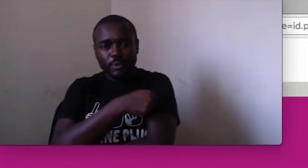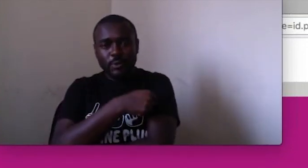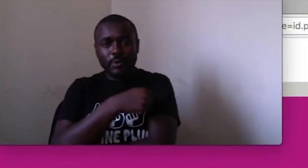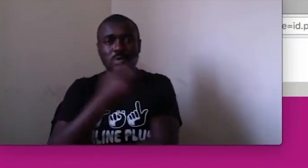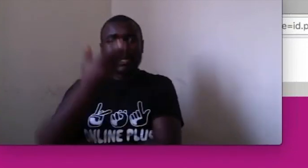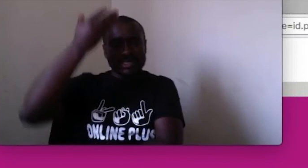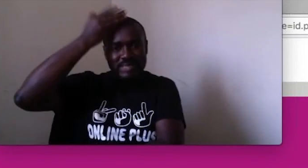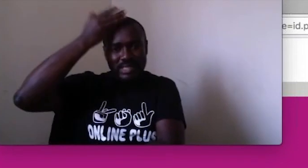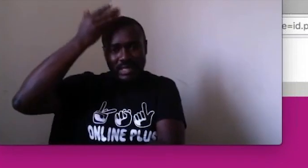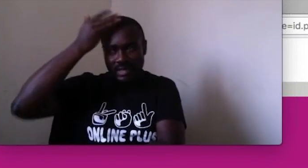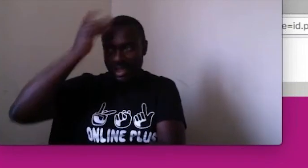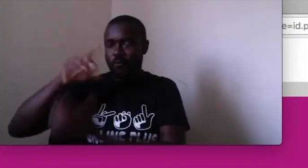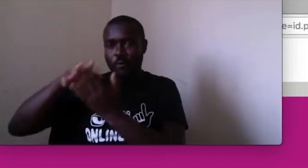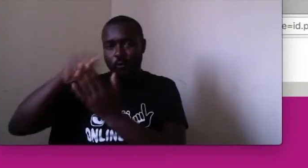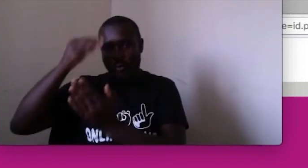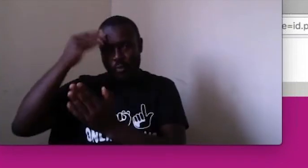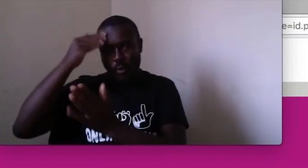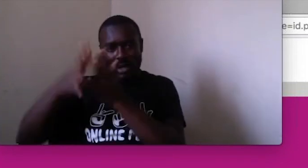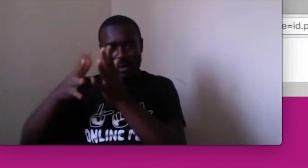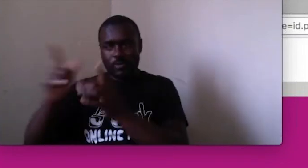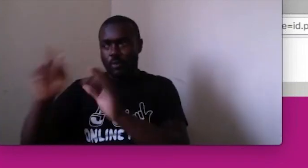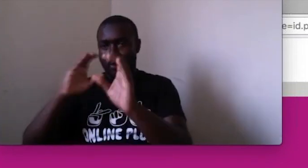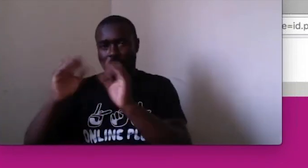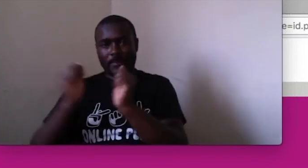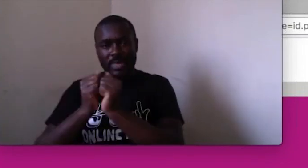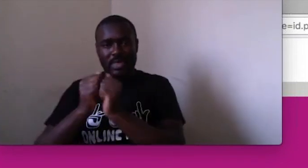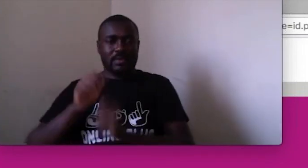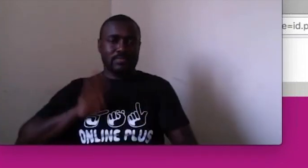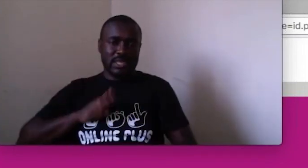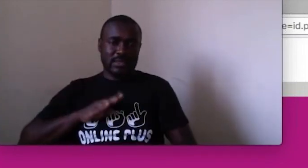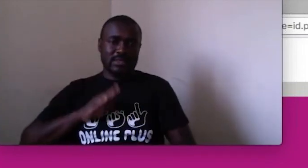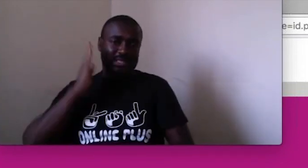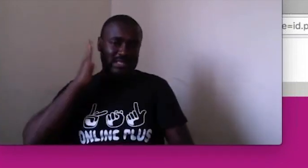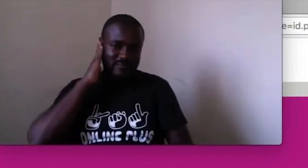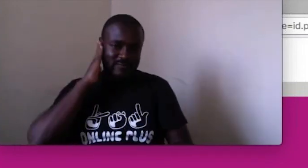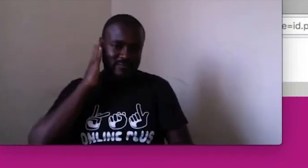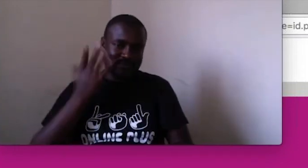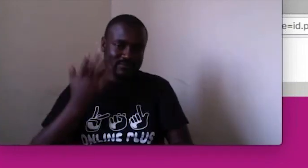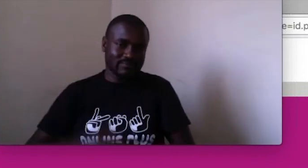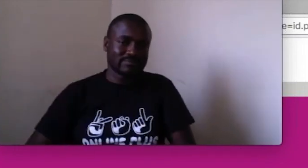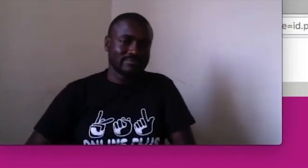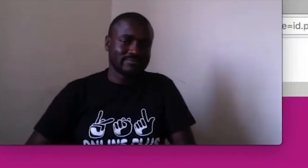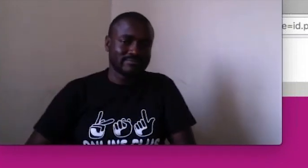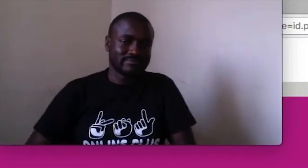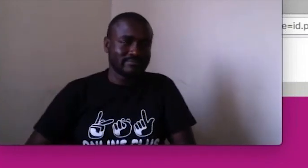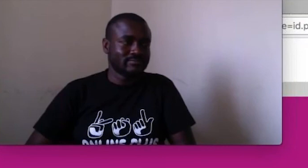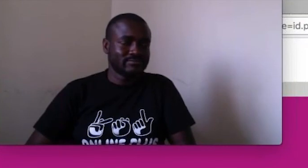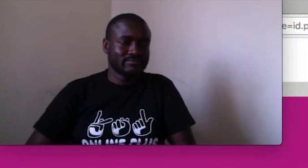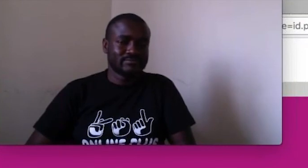the medical practitioners we have in our healthcare system on how to communicate with the f